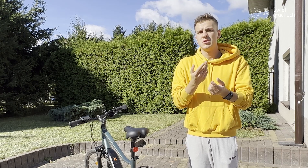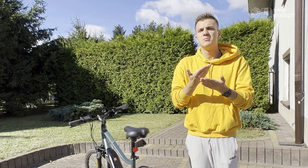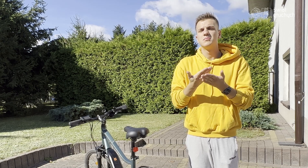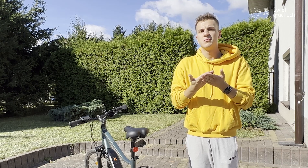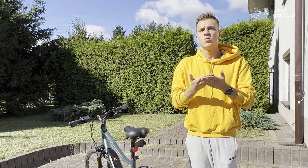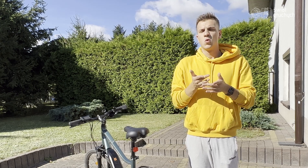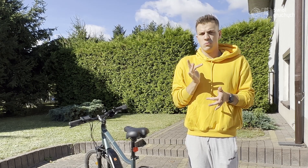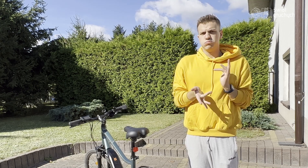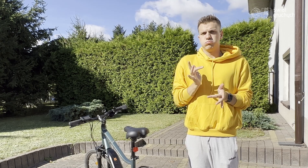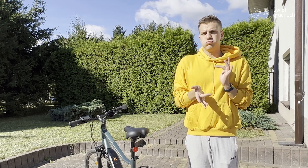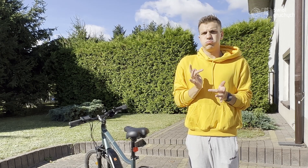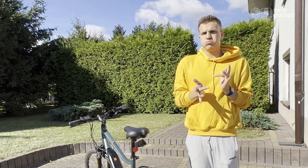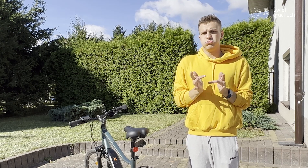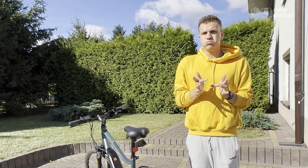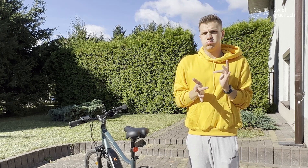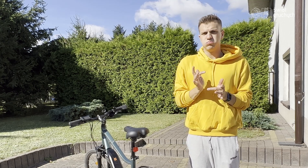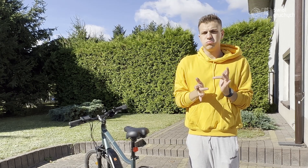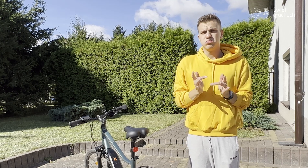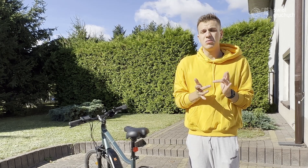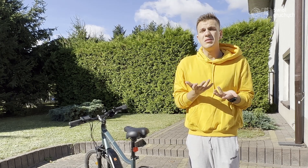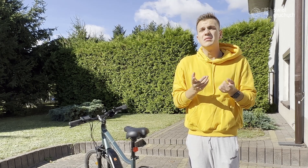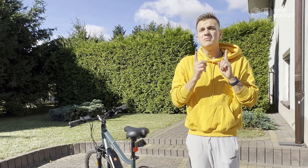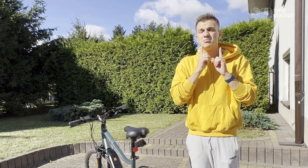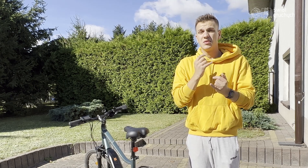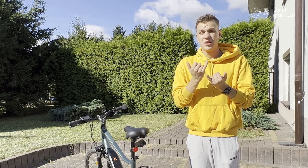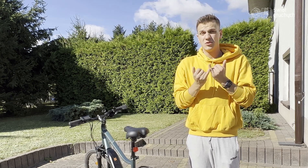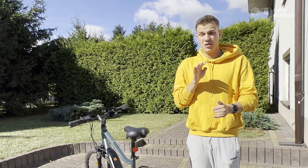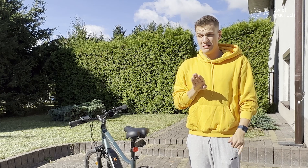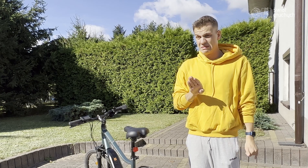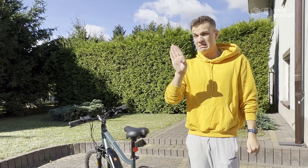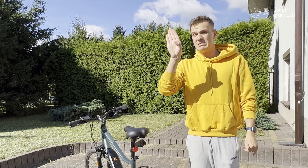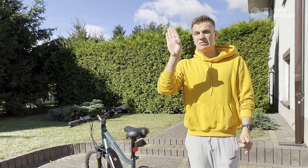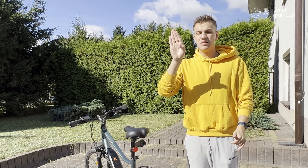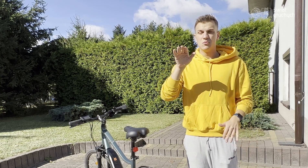because it depends on the slope of the road, the greater,